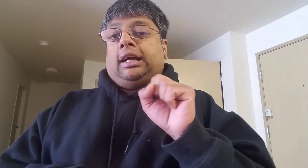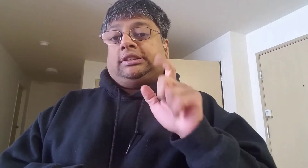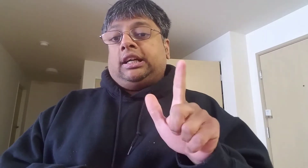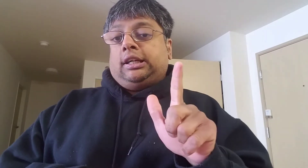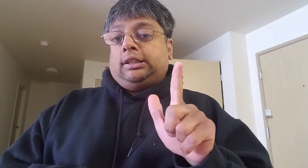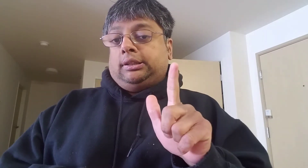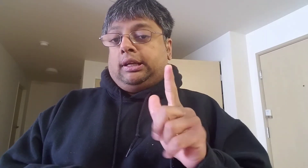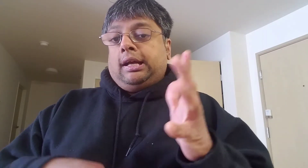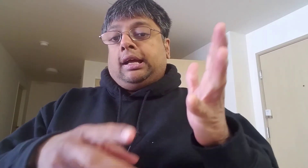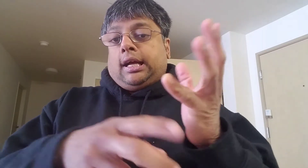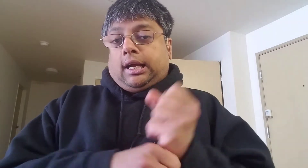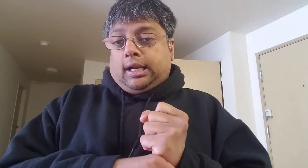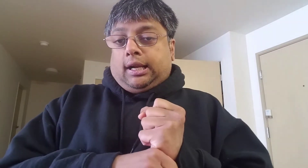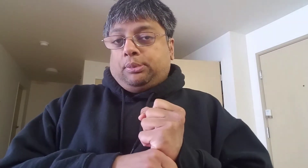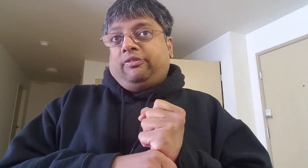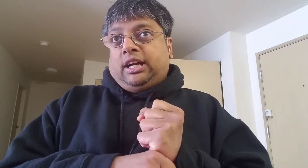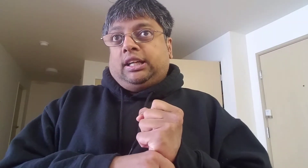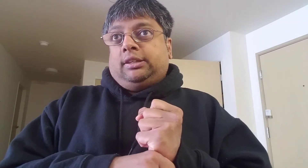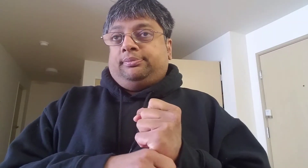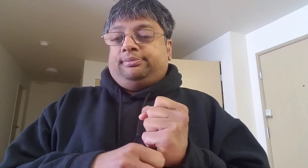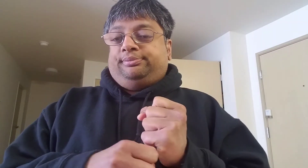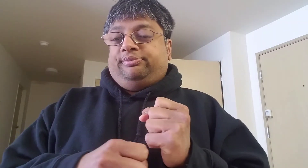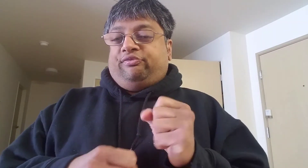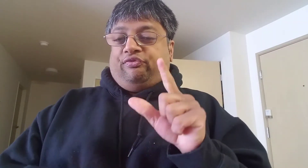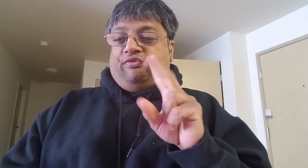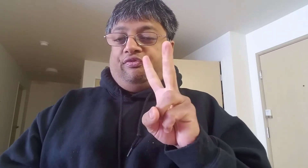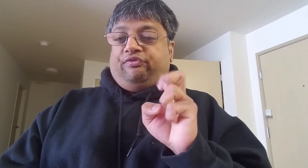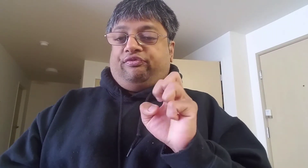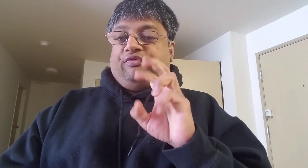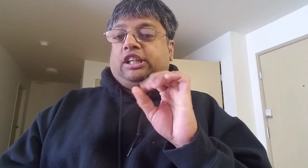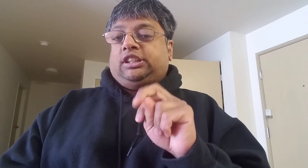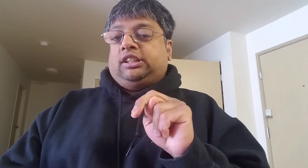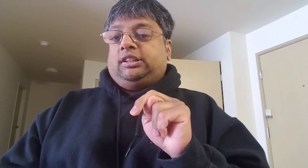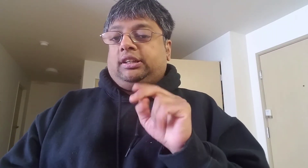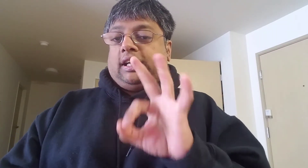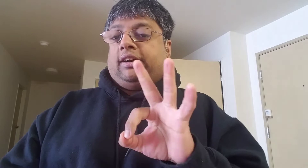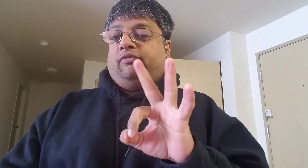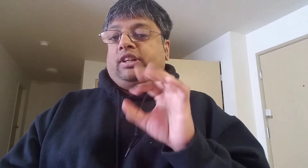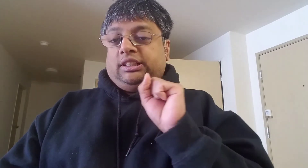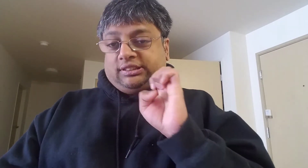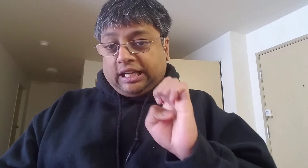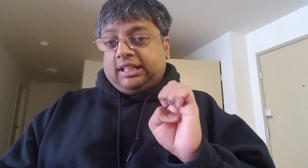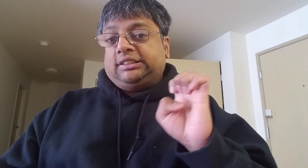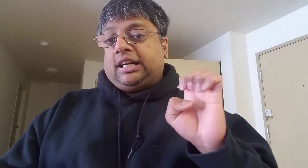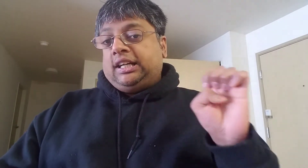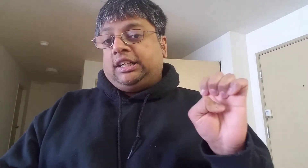They were using ASL... abbreviated... version of Signing Exact English (S.E.E.)